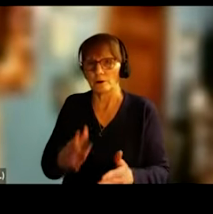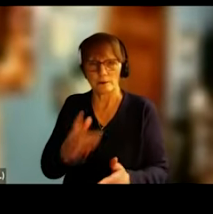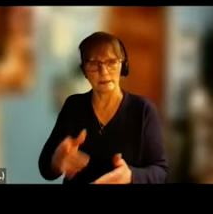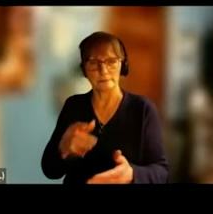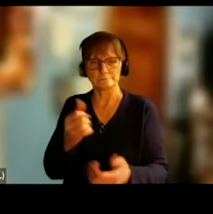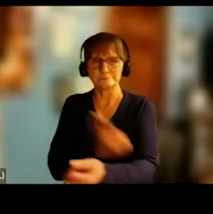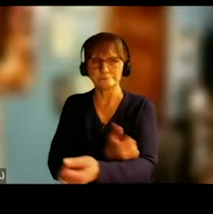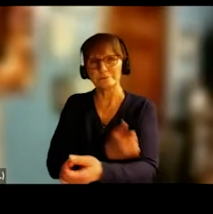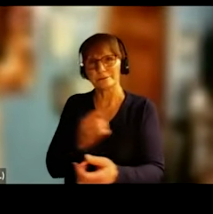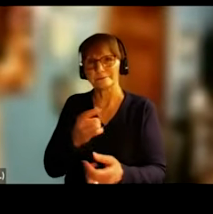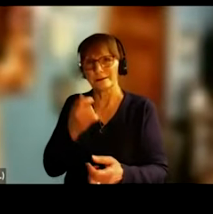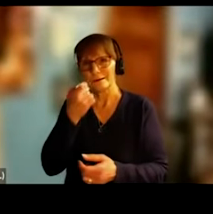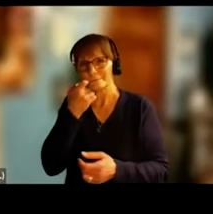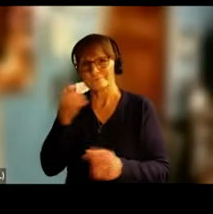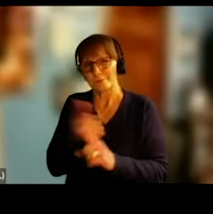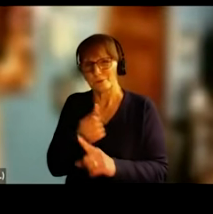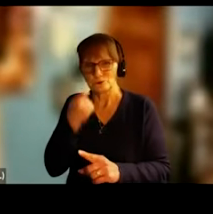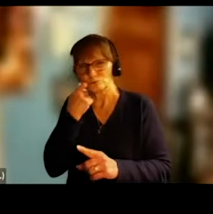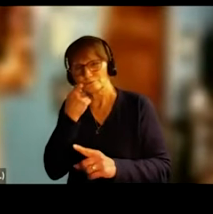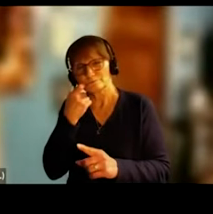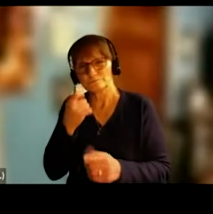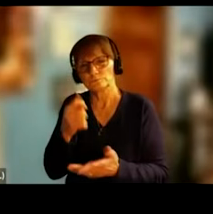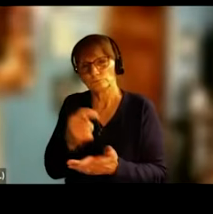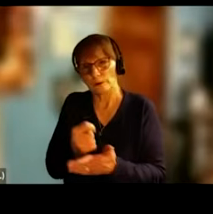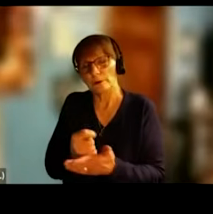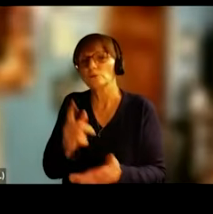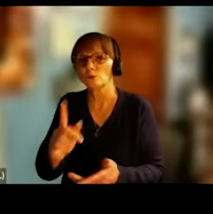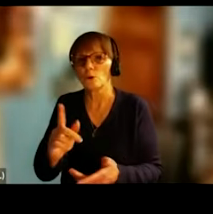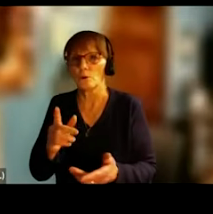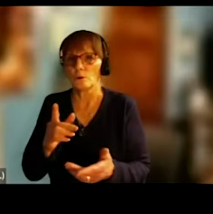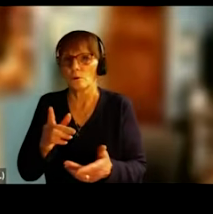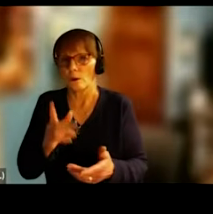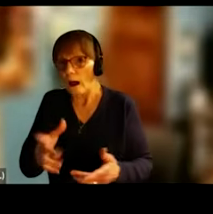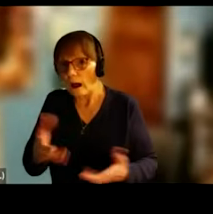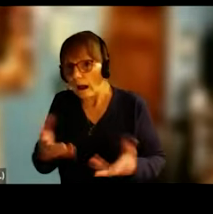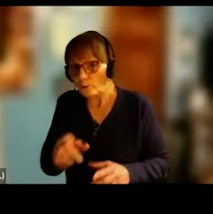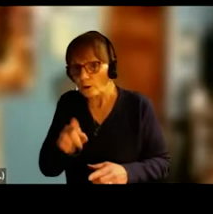And part of that conversation I have with my clients is, "I don't want you to experience withdrawal,